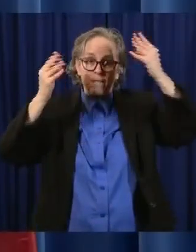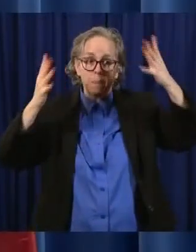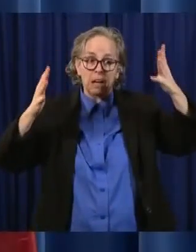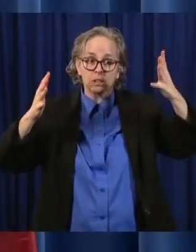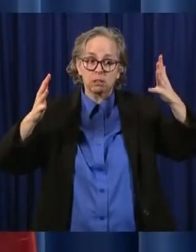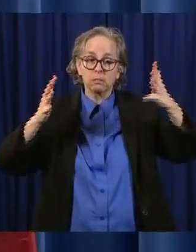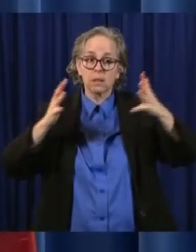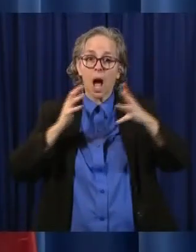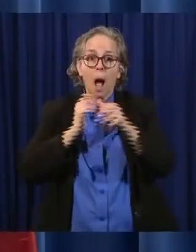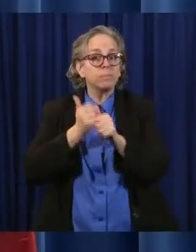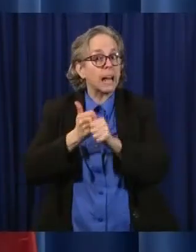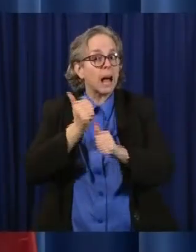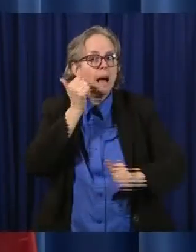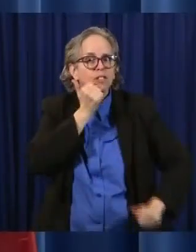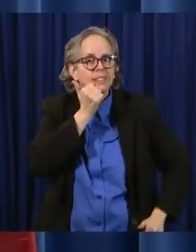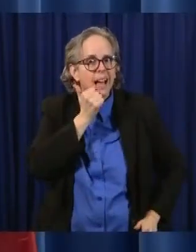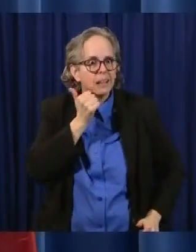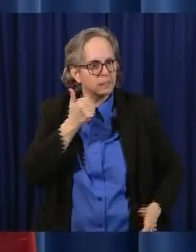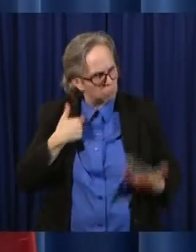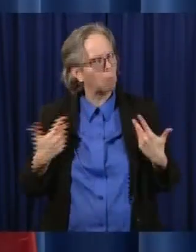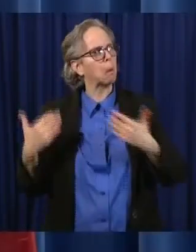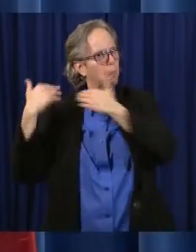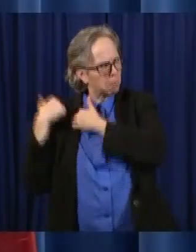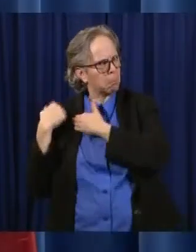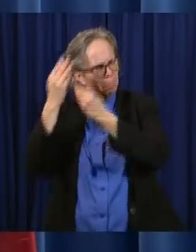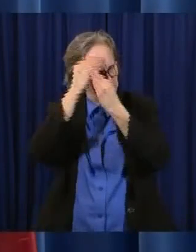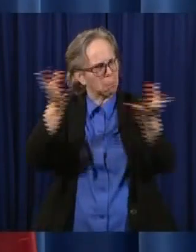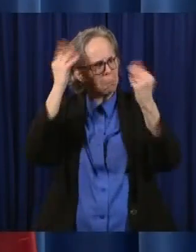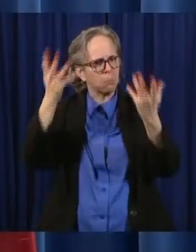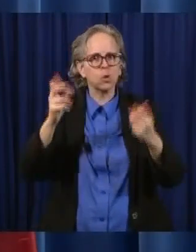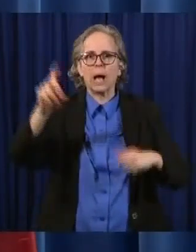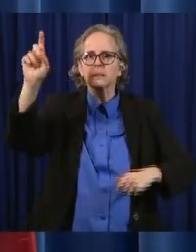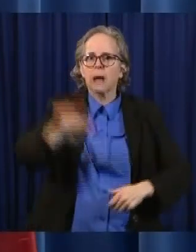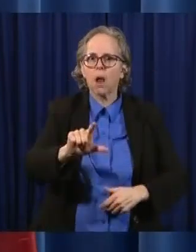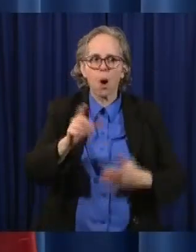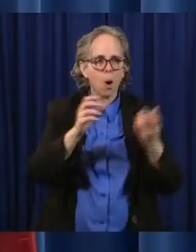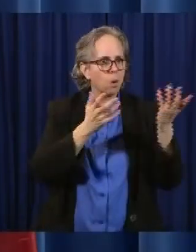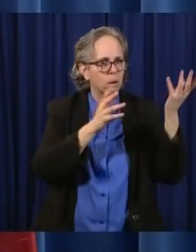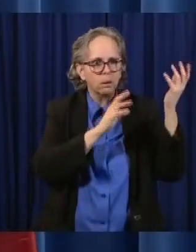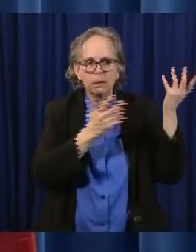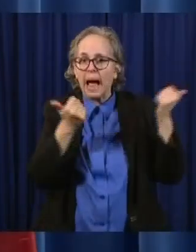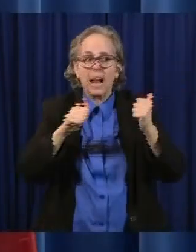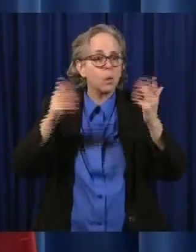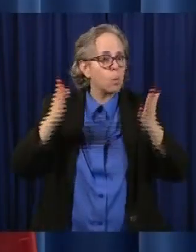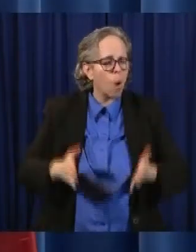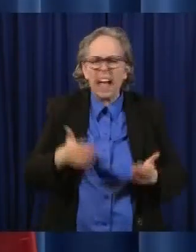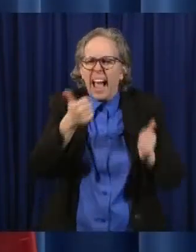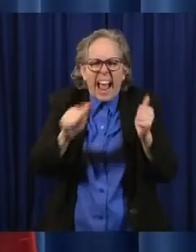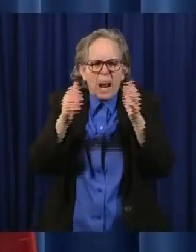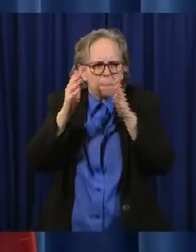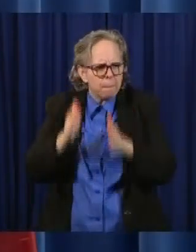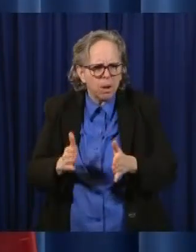TRANSPARENCY, WE HAVE DEVELOPED SEVERAL DASHBOARDS. INCLUDING FROM THE OHIO DISEASE REPORTING SYSTEM, HOSPITALS, LOCAL HEALTH DEPARTMENTS. MUCH OF THIS DATA IS UPDATED ON A DAILY BASIS.